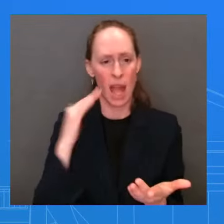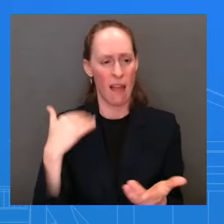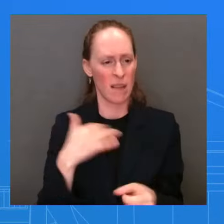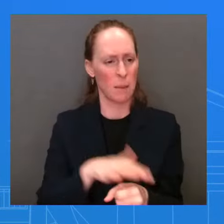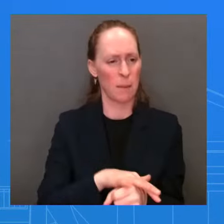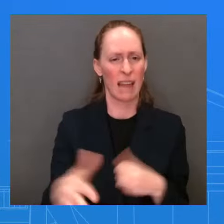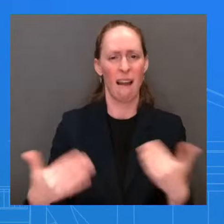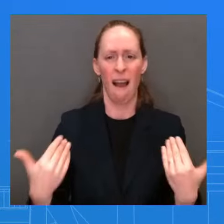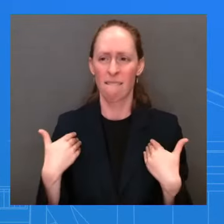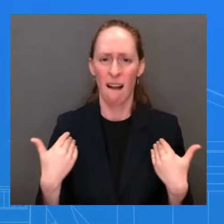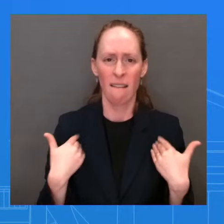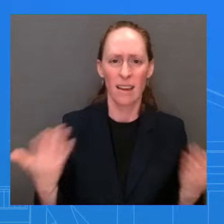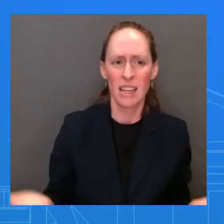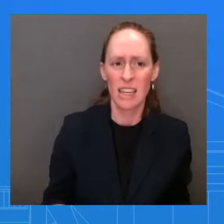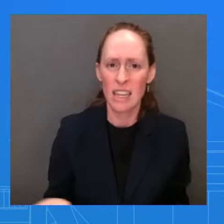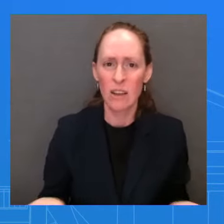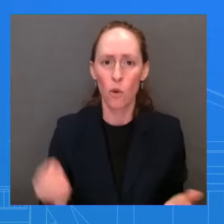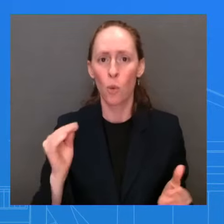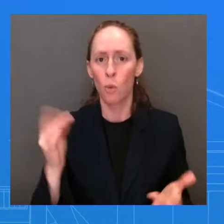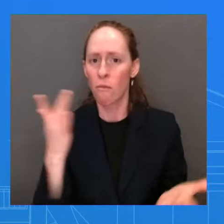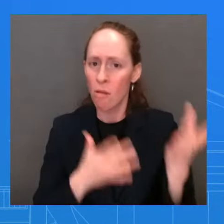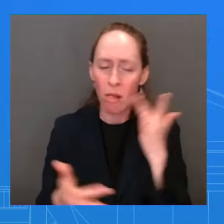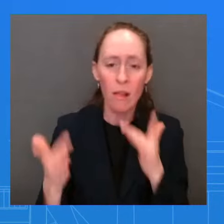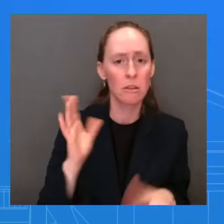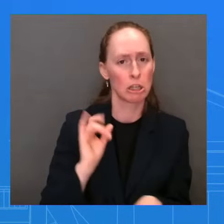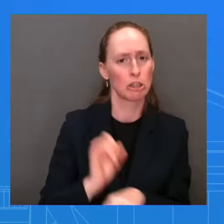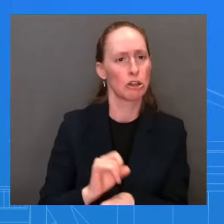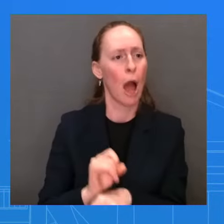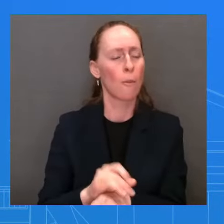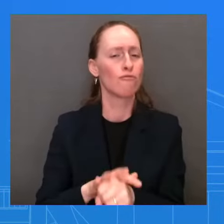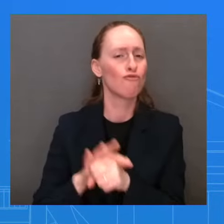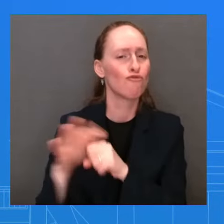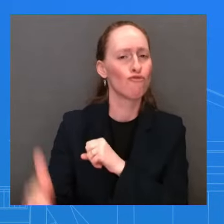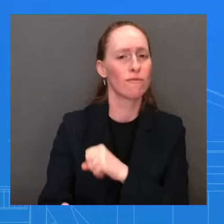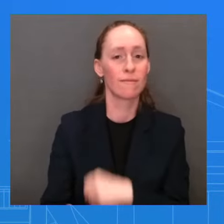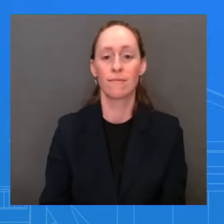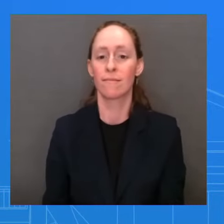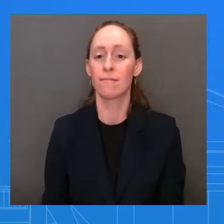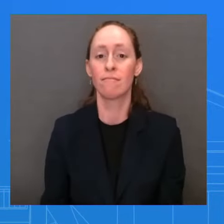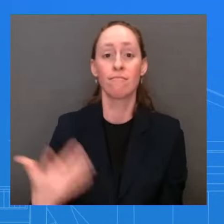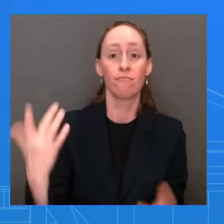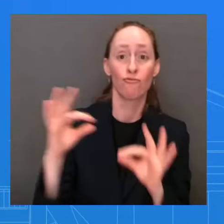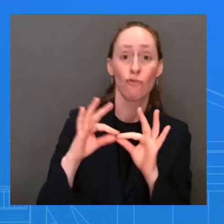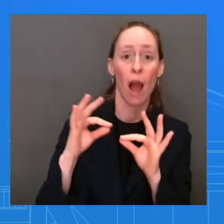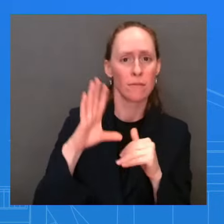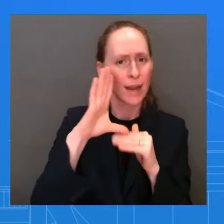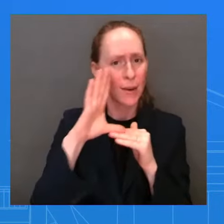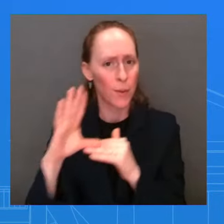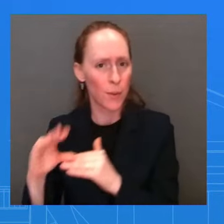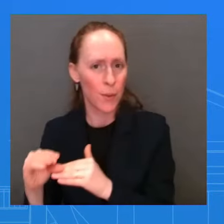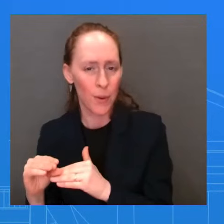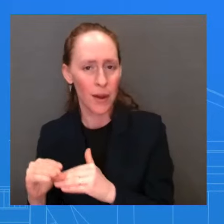reducing costs for hardworking families, and investing in energy communities and towns across America that have been left behind.